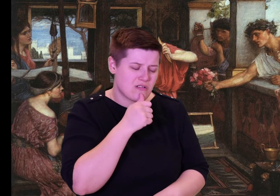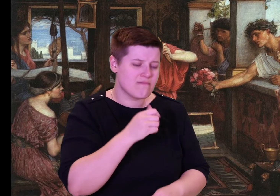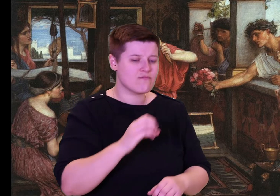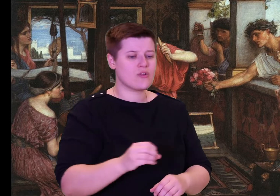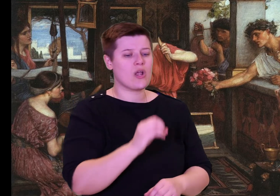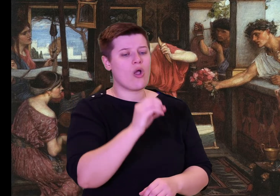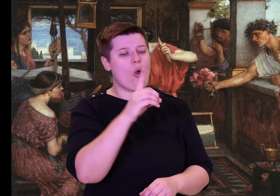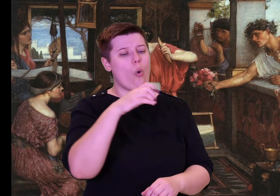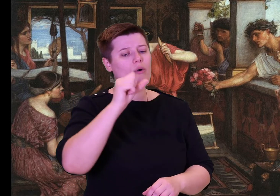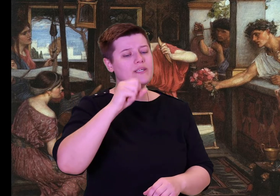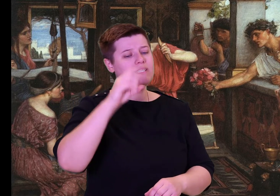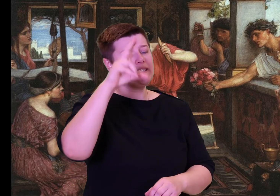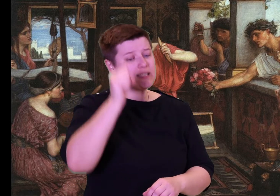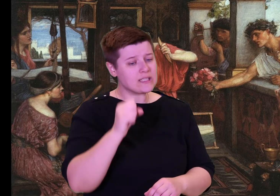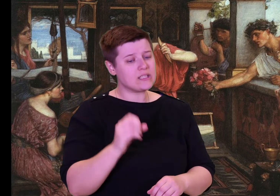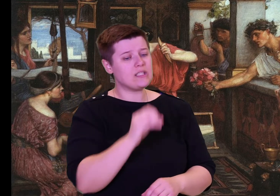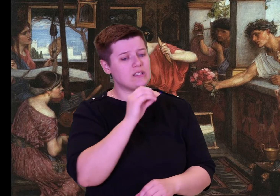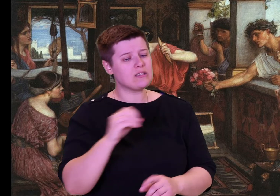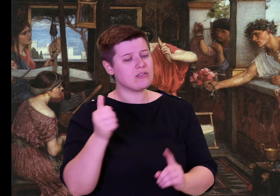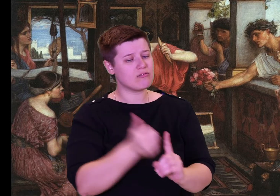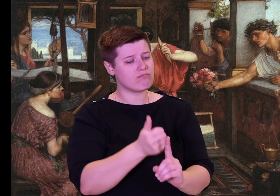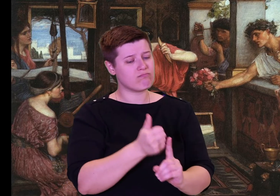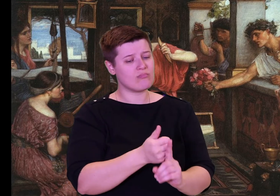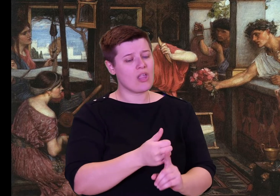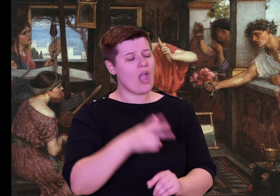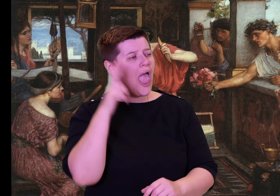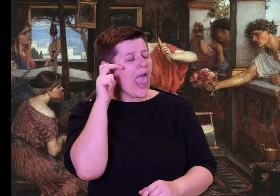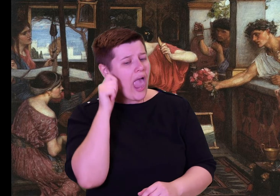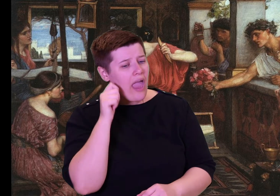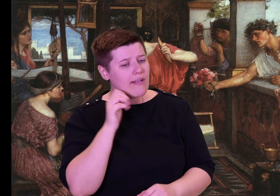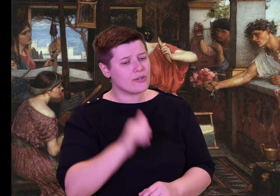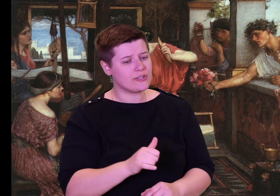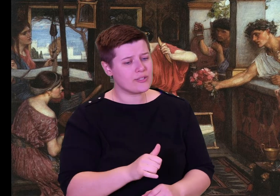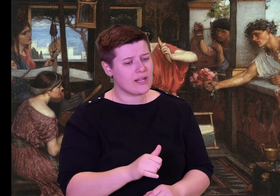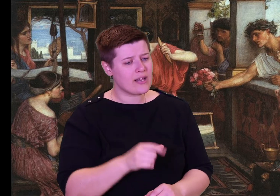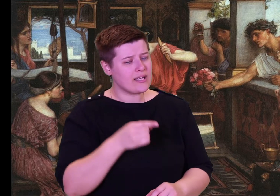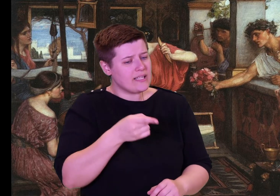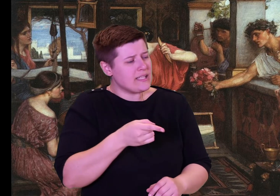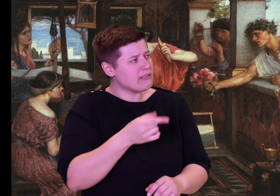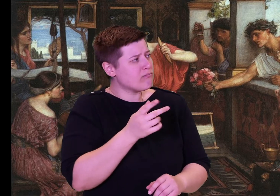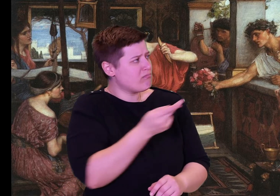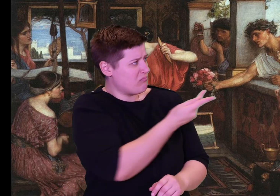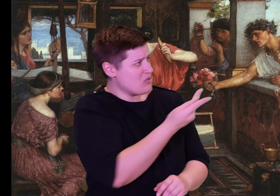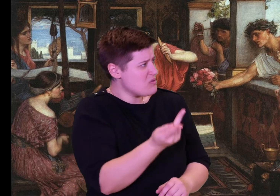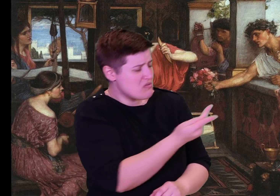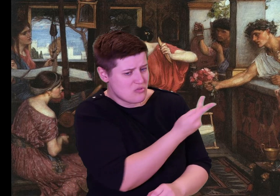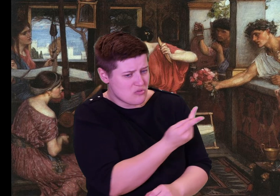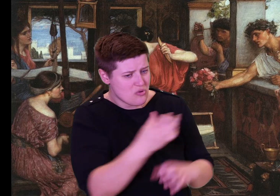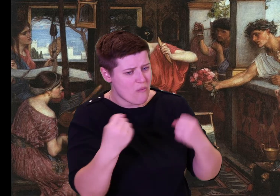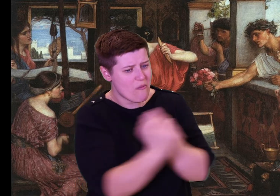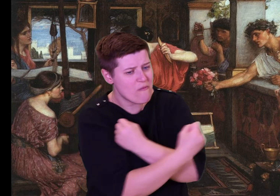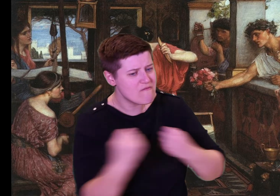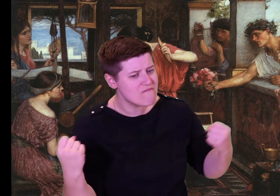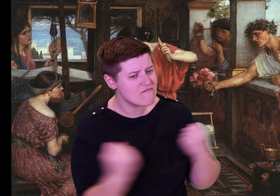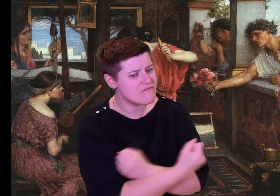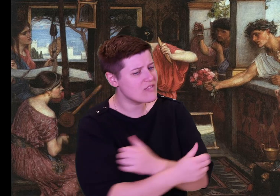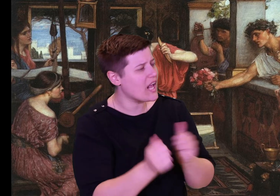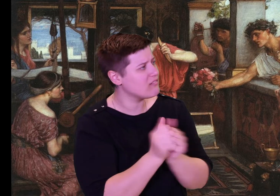keeps Odysseus' fate in darkness; no one knows where he was lost.